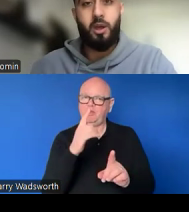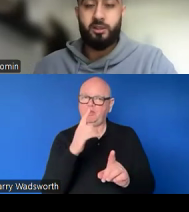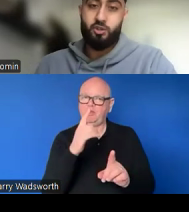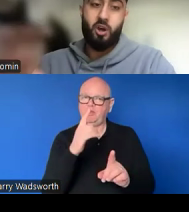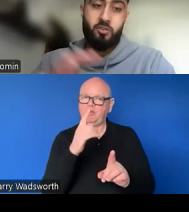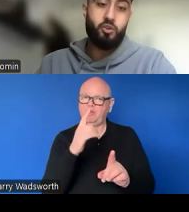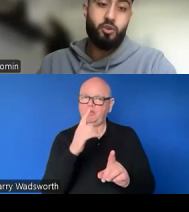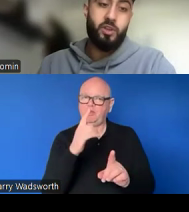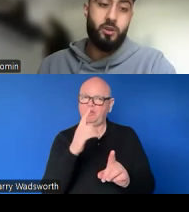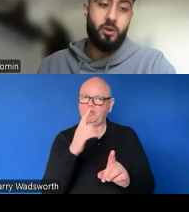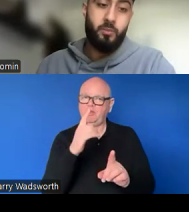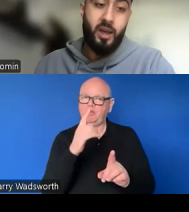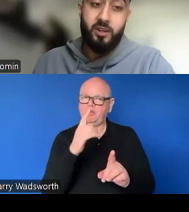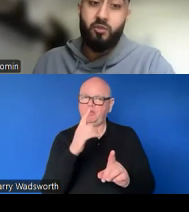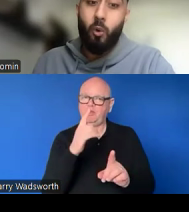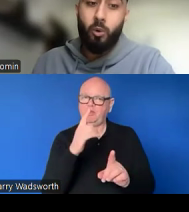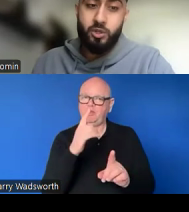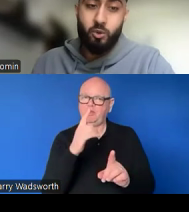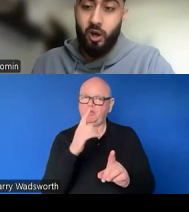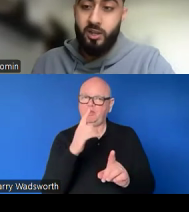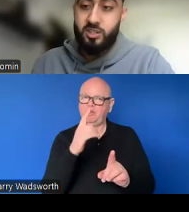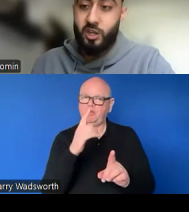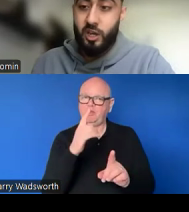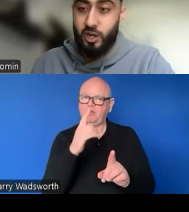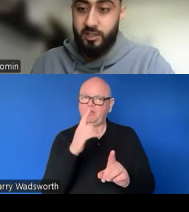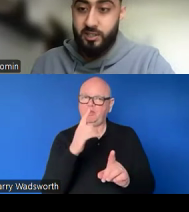at the start of a YouTube video. Then you've also got search ads.